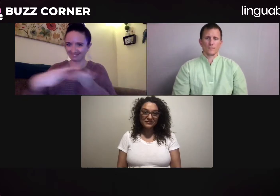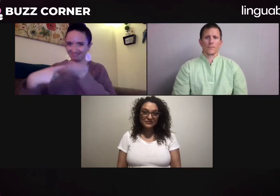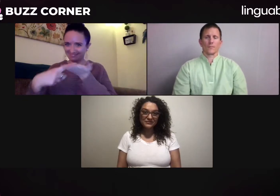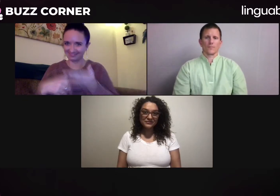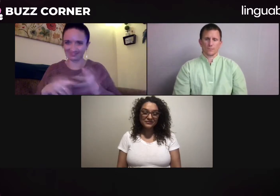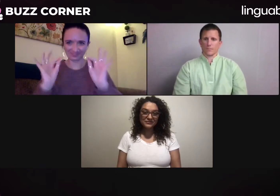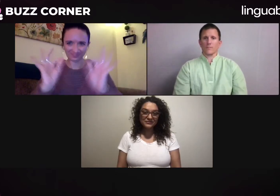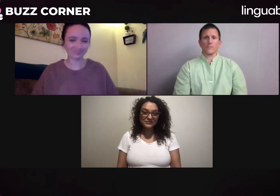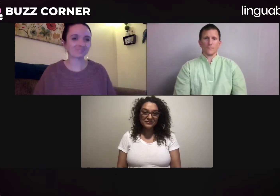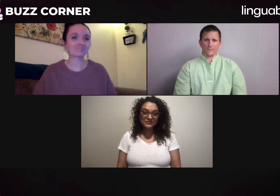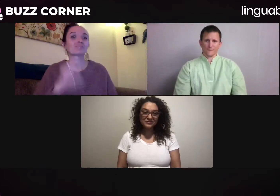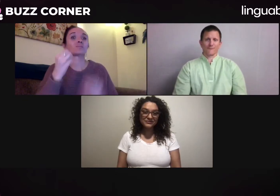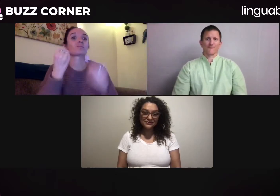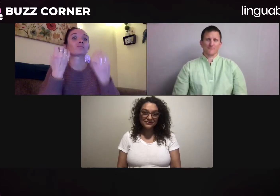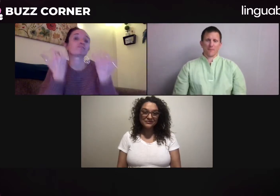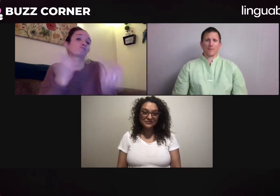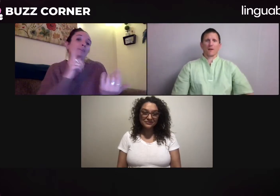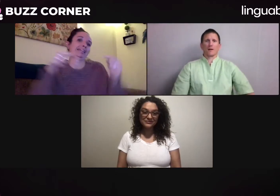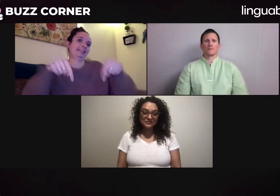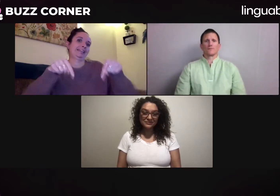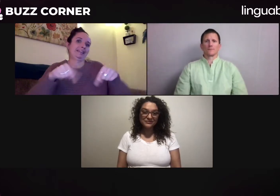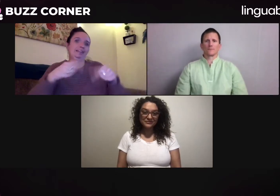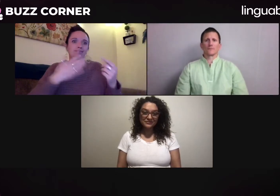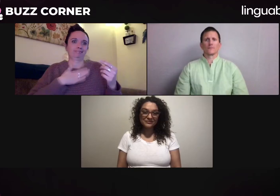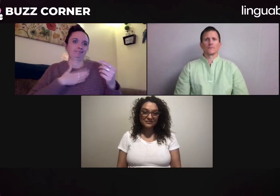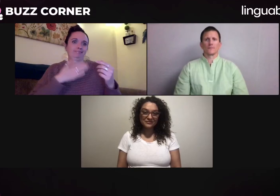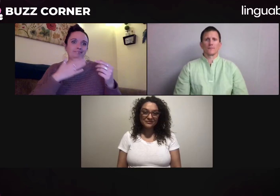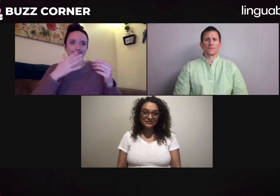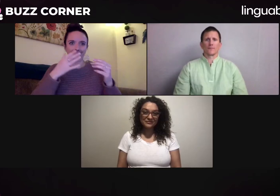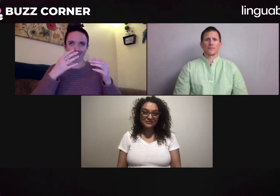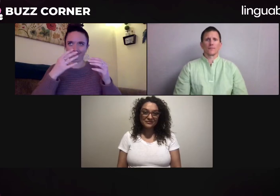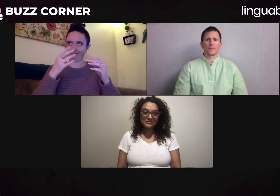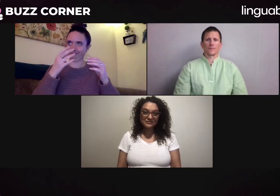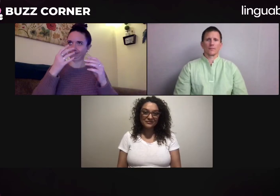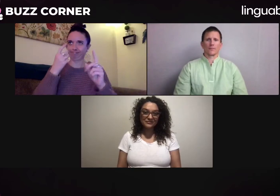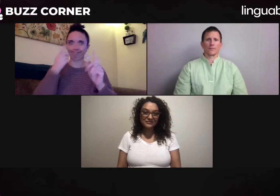So lots of great discussion and hot topics to discuss. I'm really glad that I can be here to be a part of that.